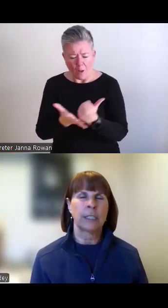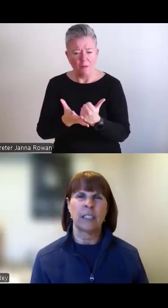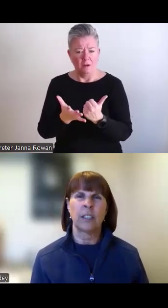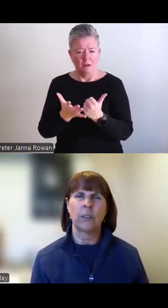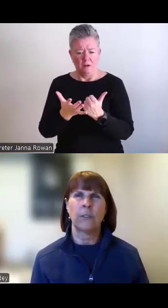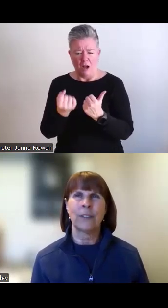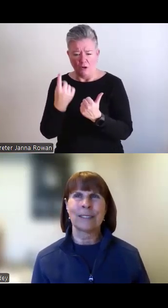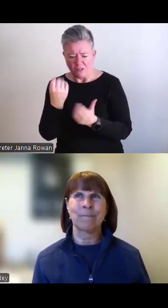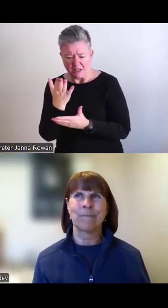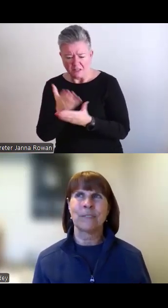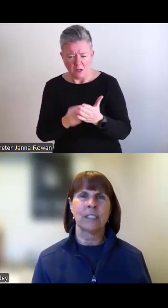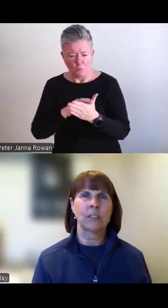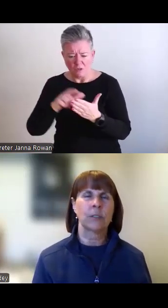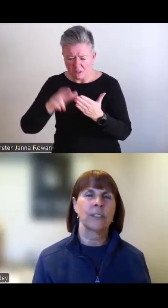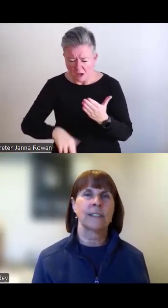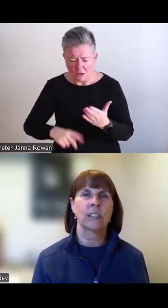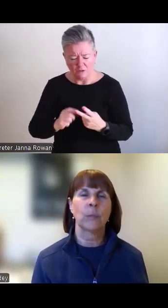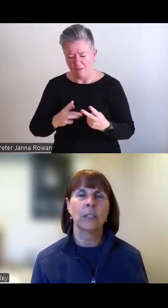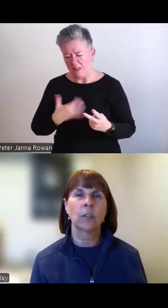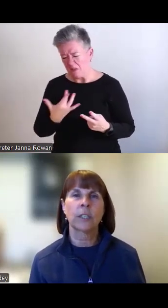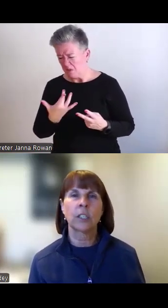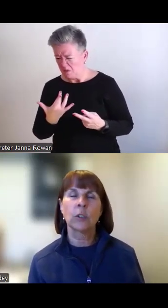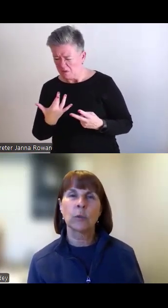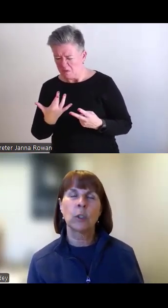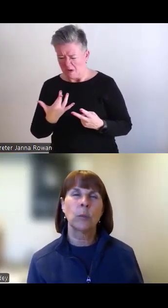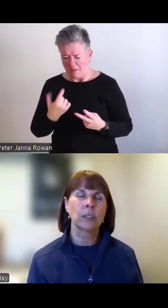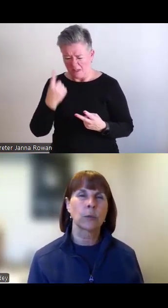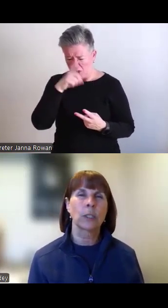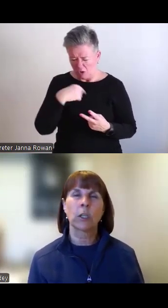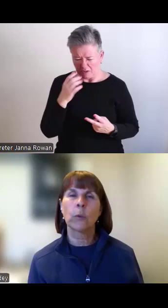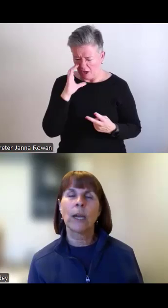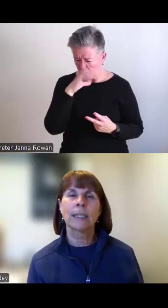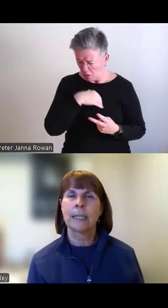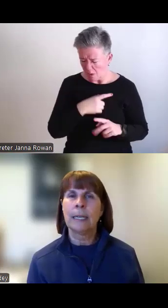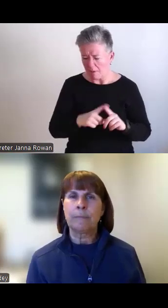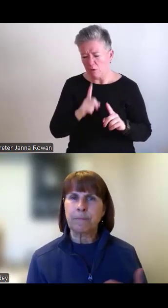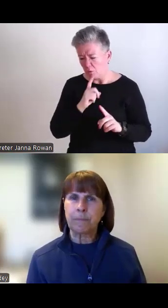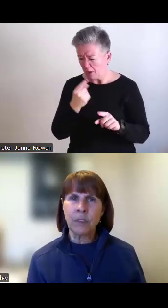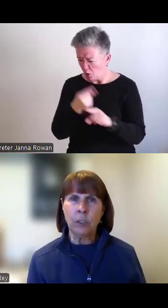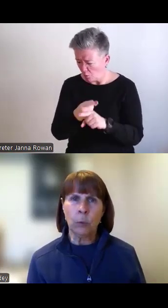there's anything that you feel like on the surface this might look unusual but it's really correct,